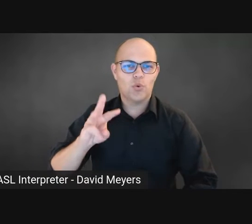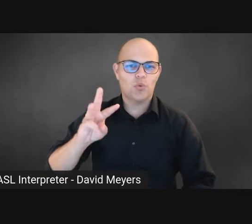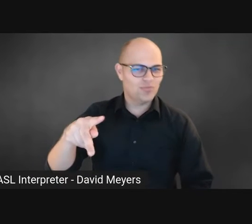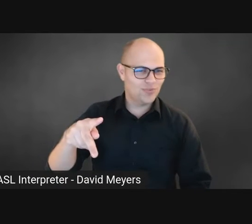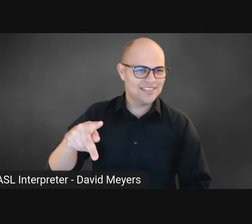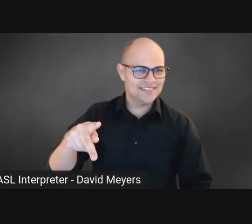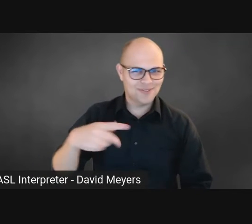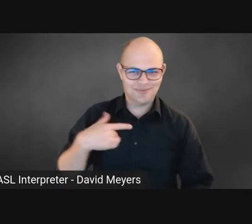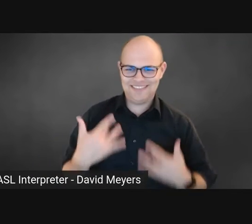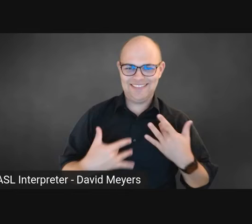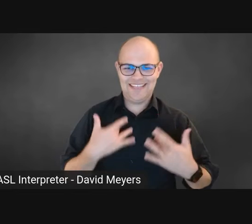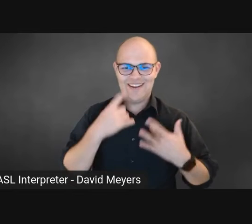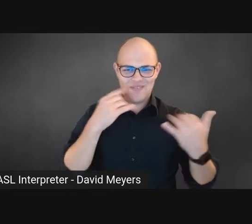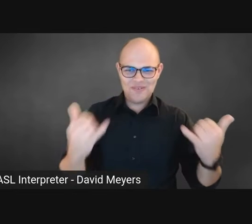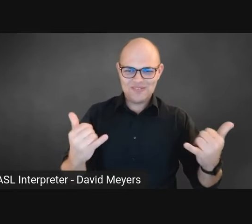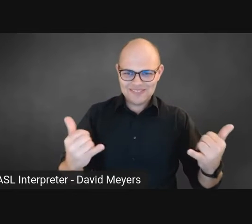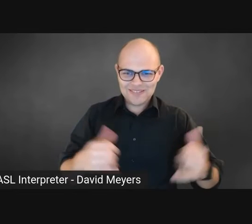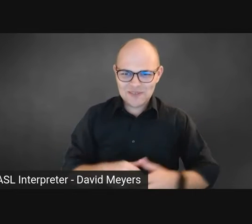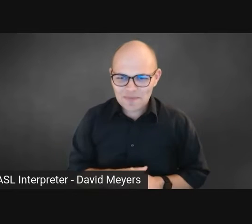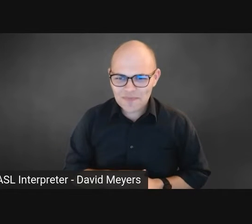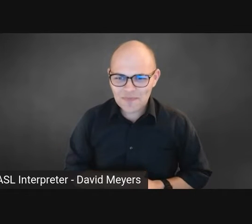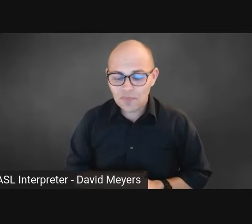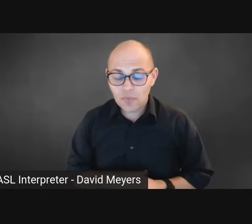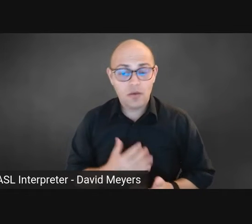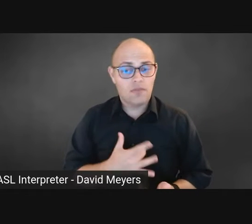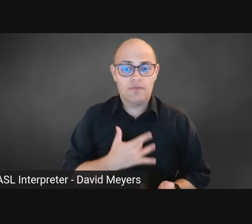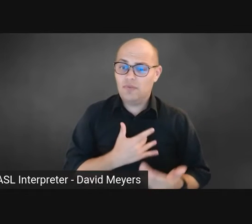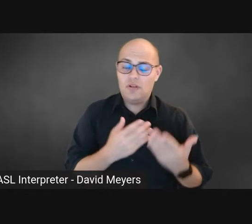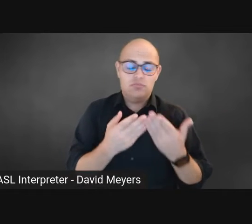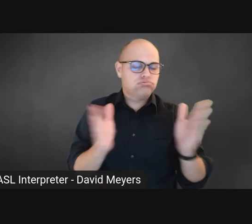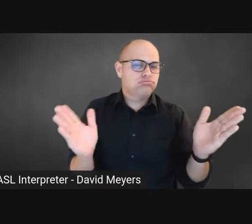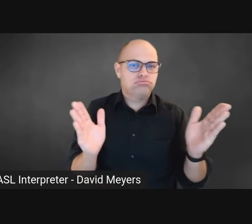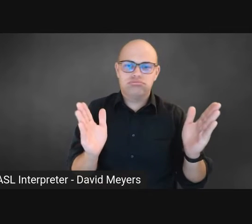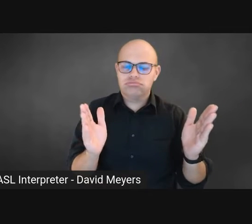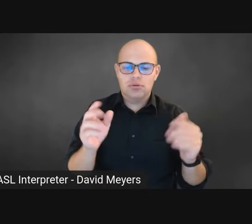Please feel free to add your questions in the Q&A tab in Slido.